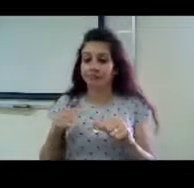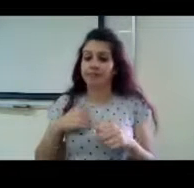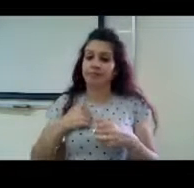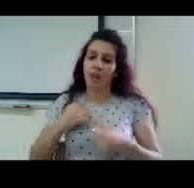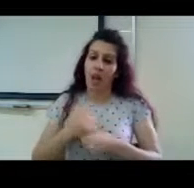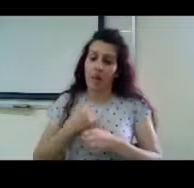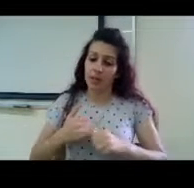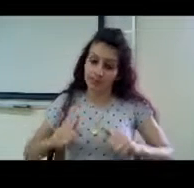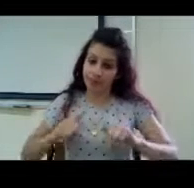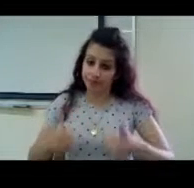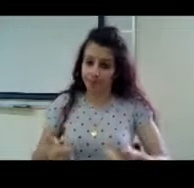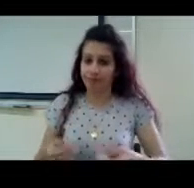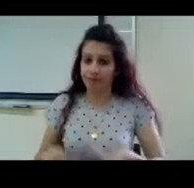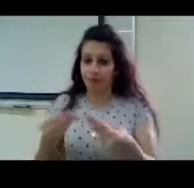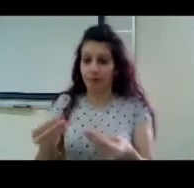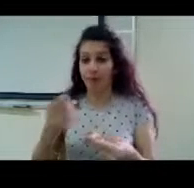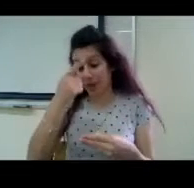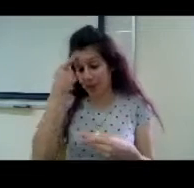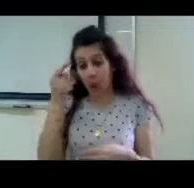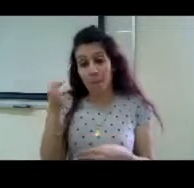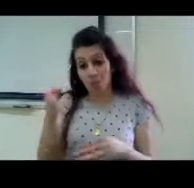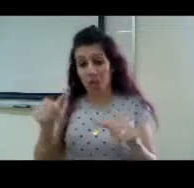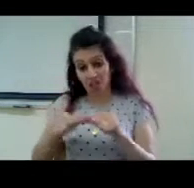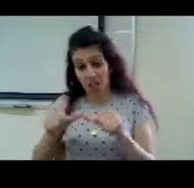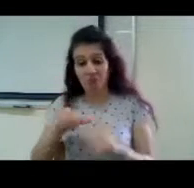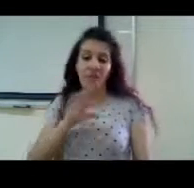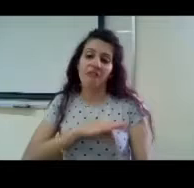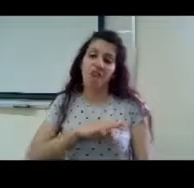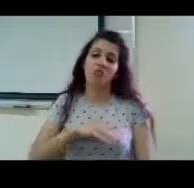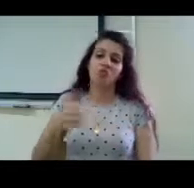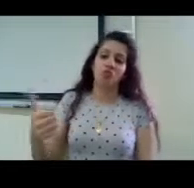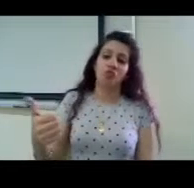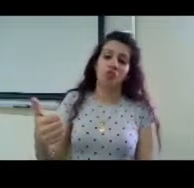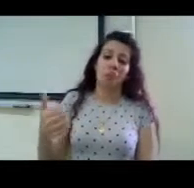platform called K Lite which brought the Kahn Academy videos and exercises